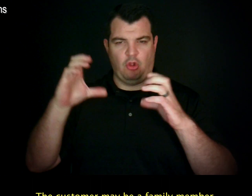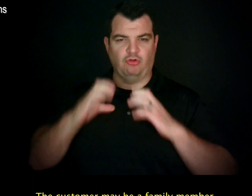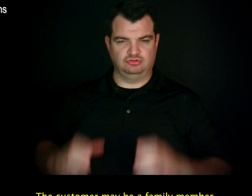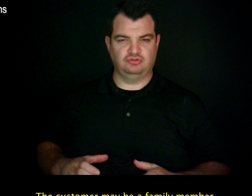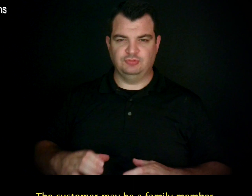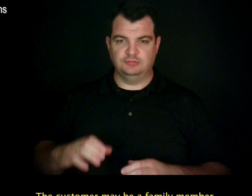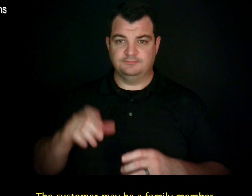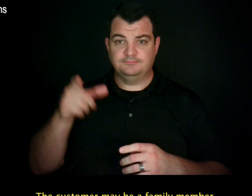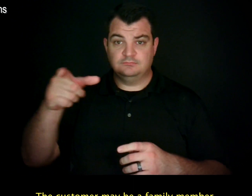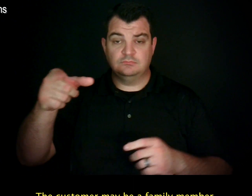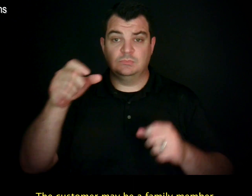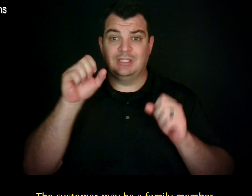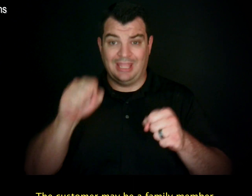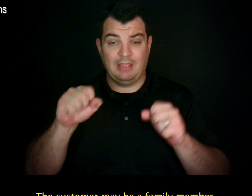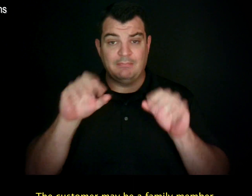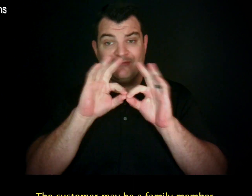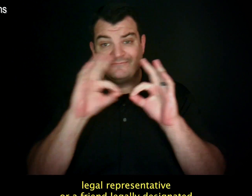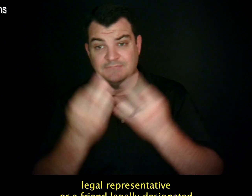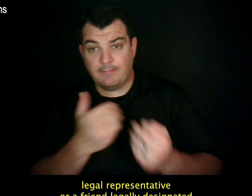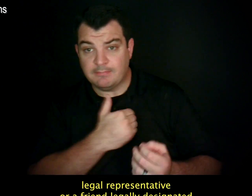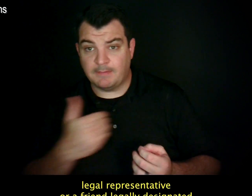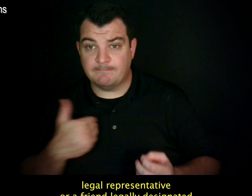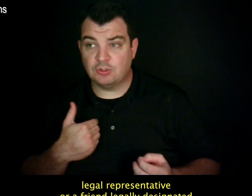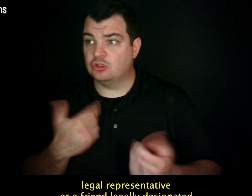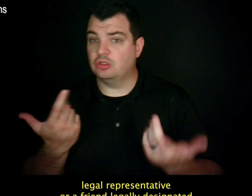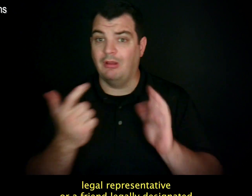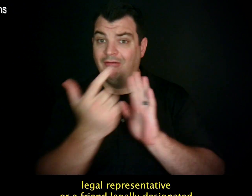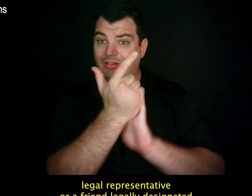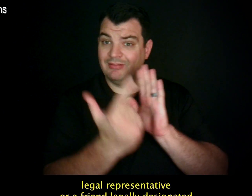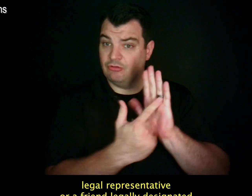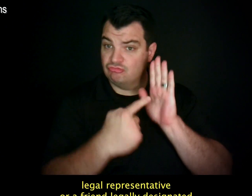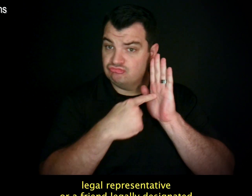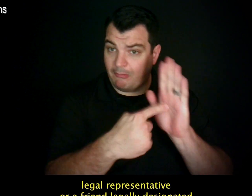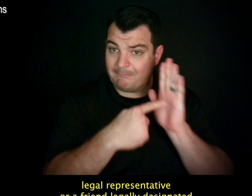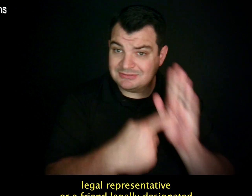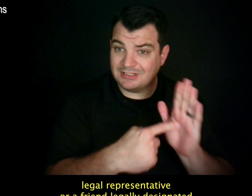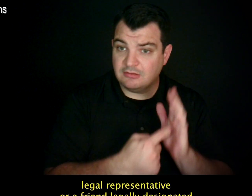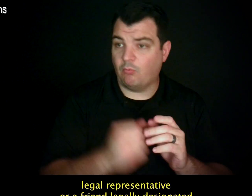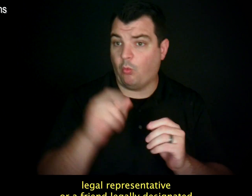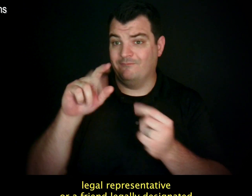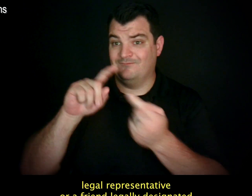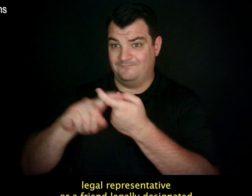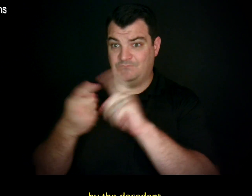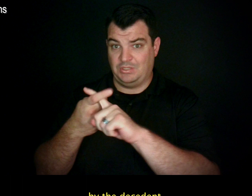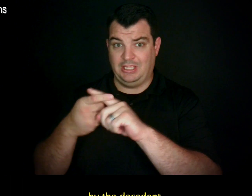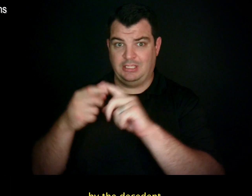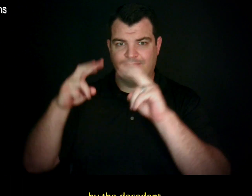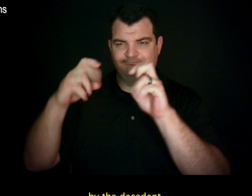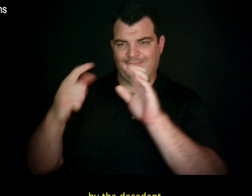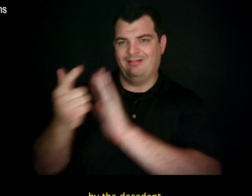The customer may be a family member, legal representative or a friend legally designated by the decedent.